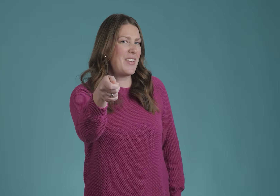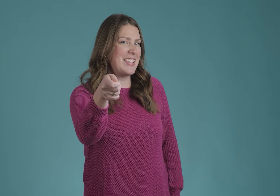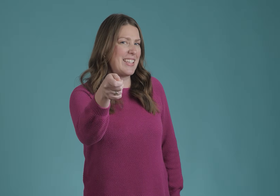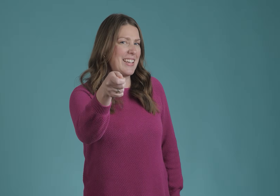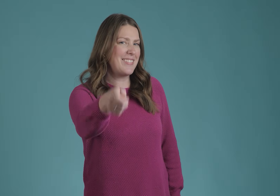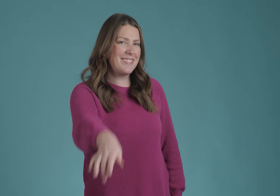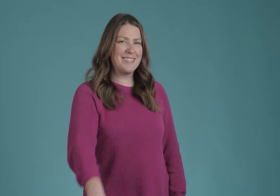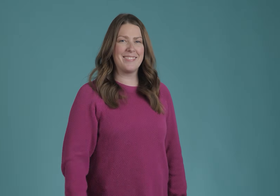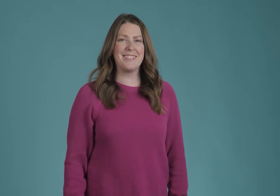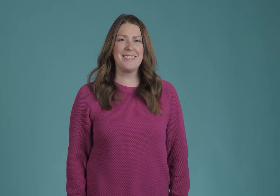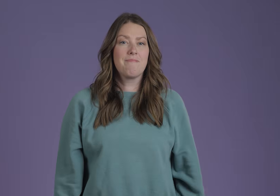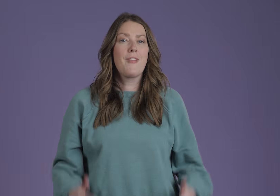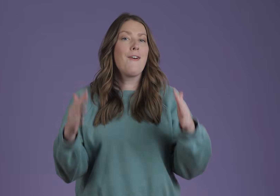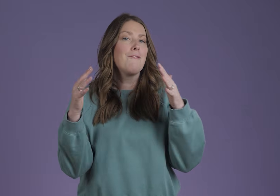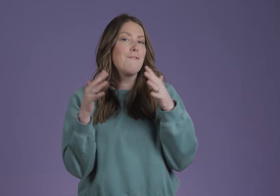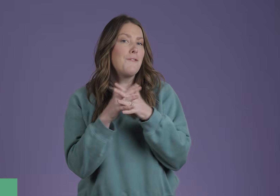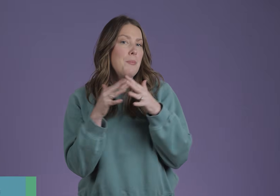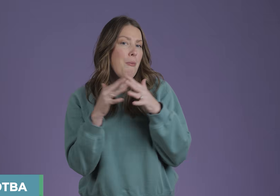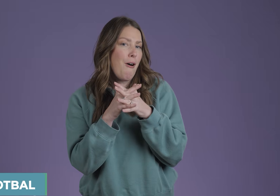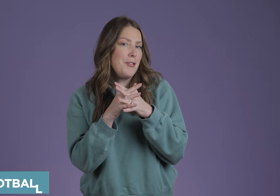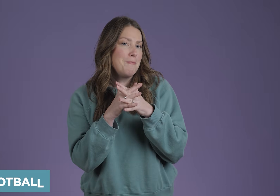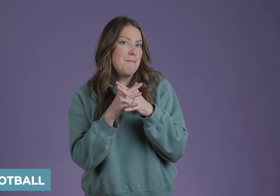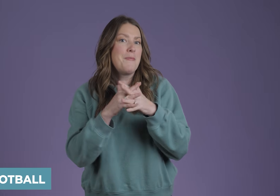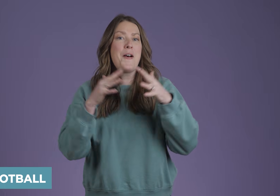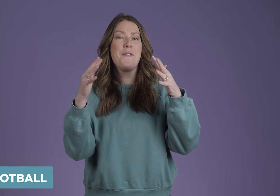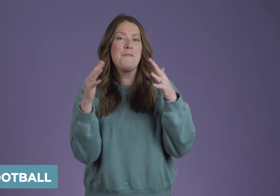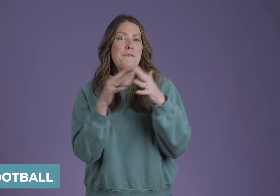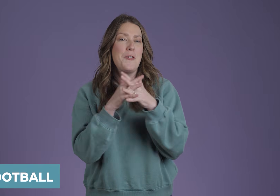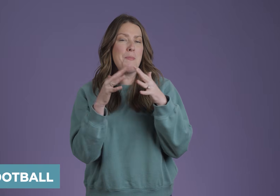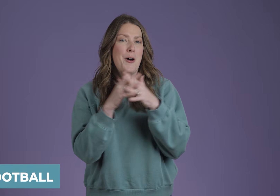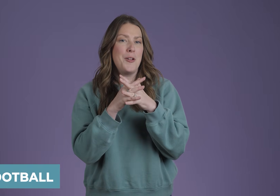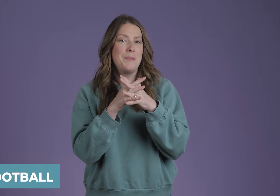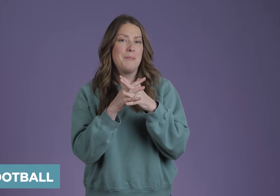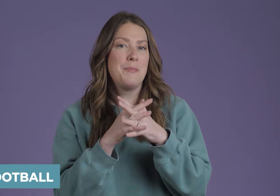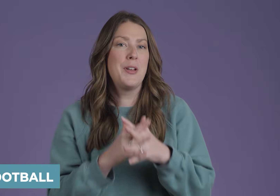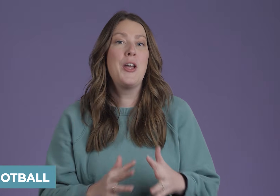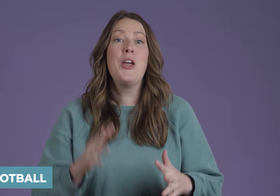Fencing. Football.